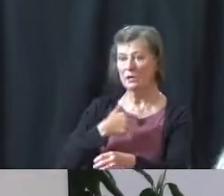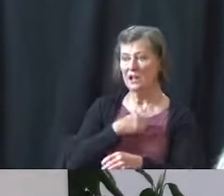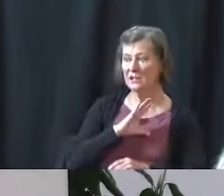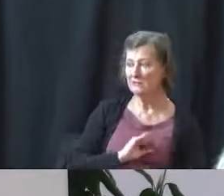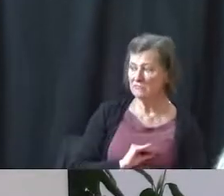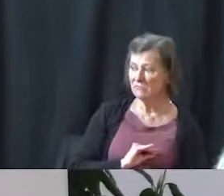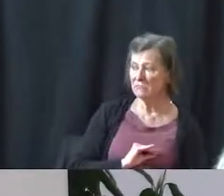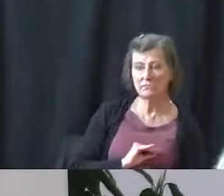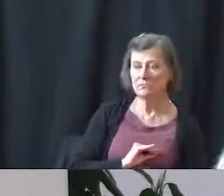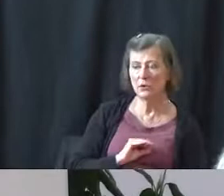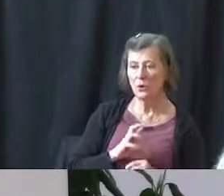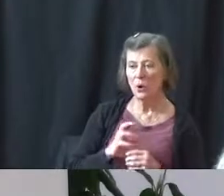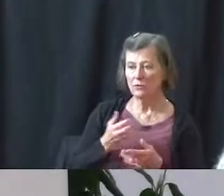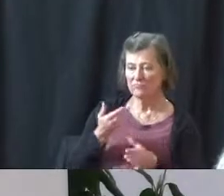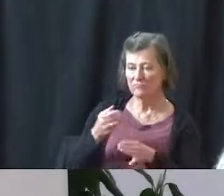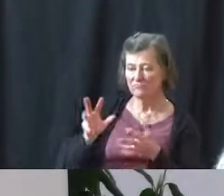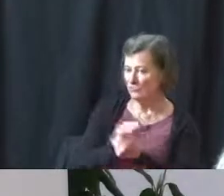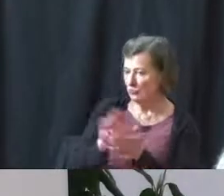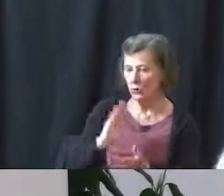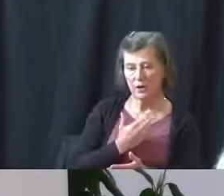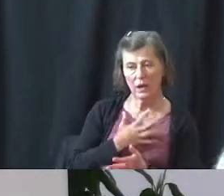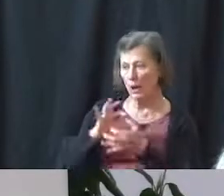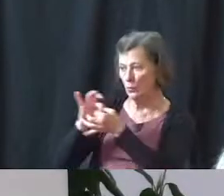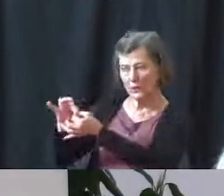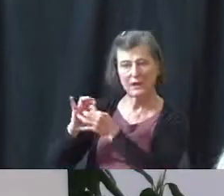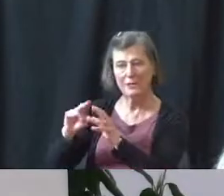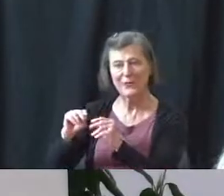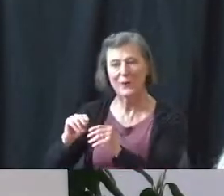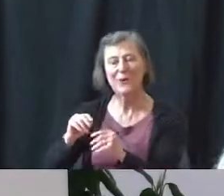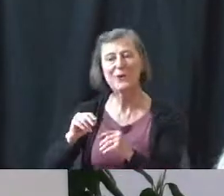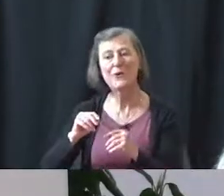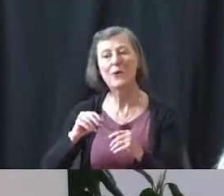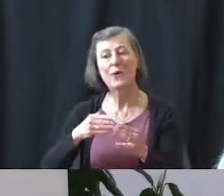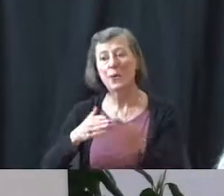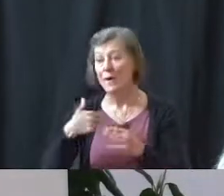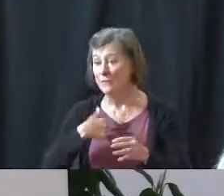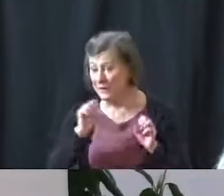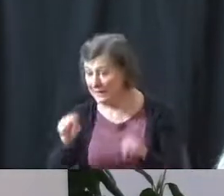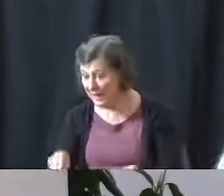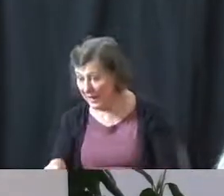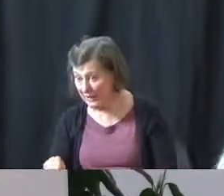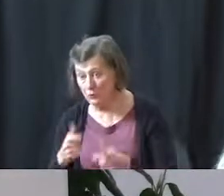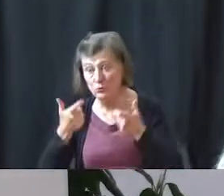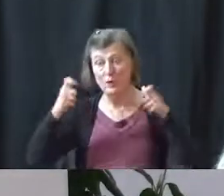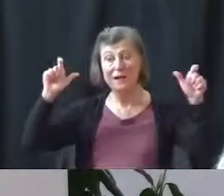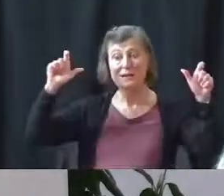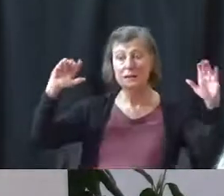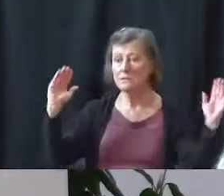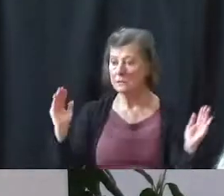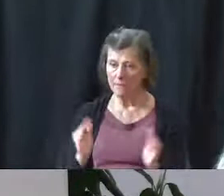But, may we realize that whatever we can do, great or small, the efforts of all of us are